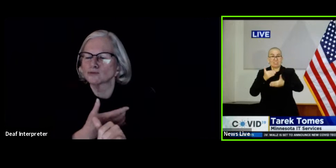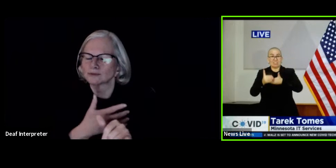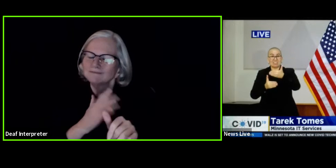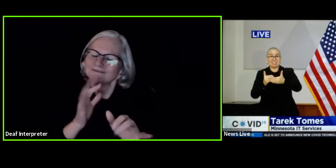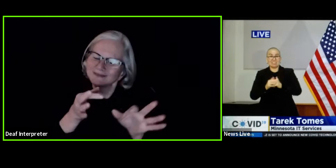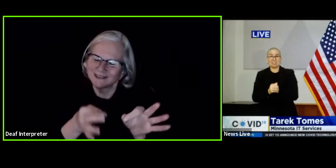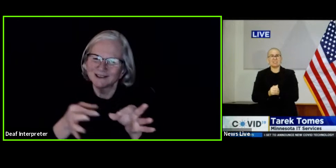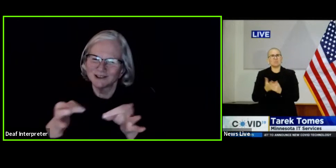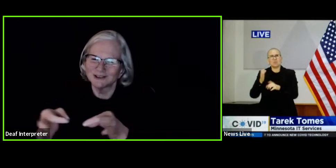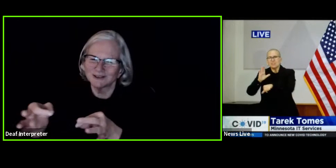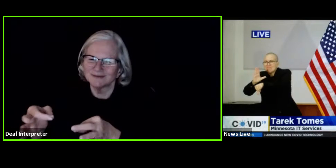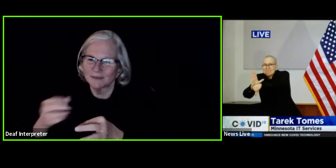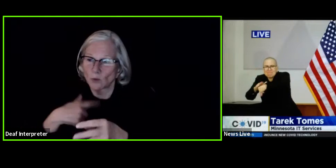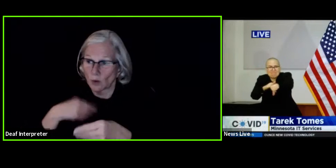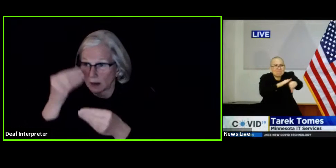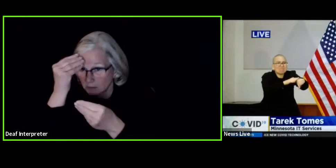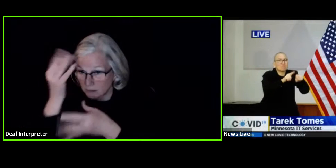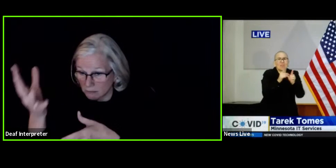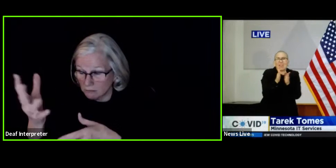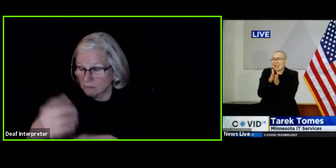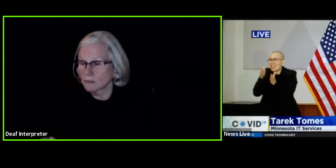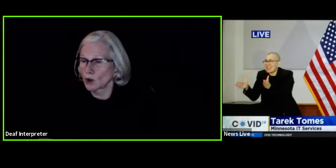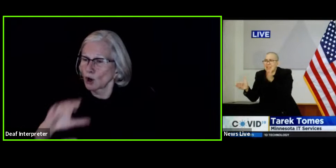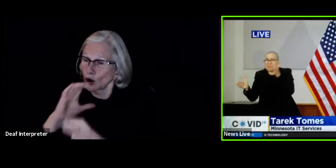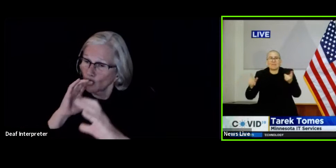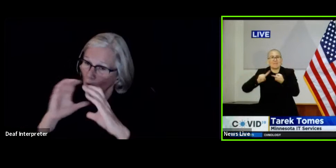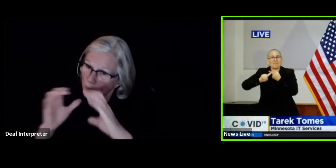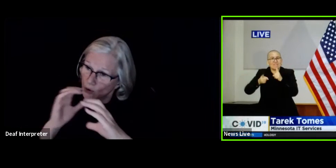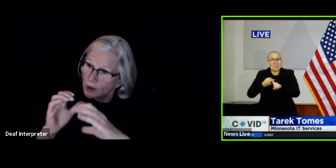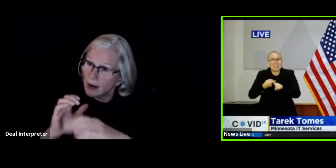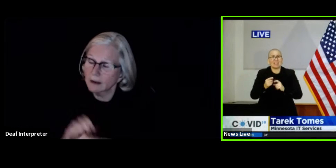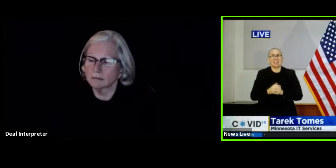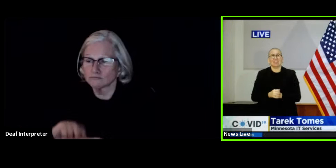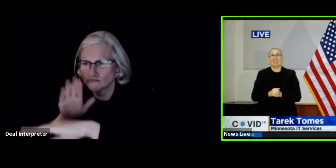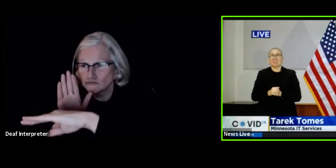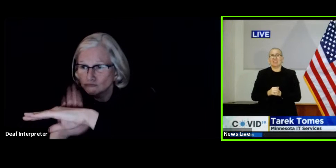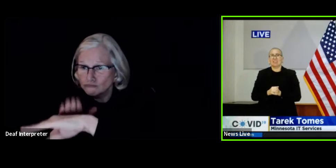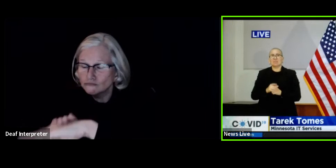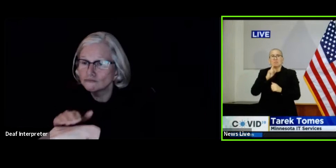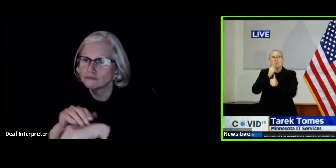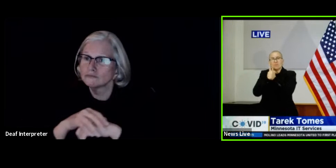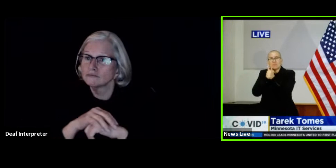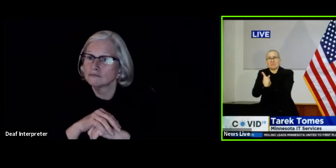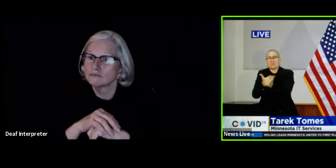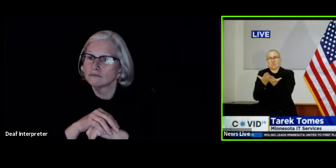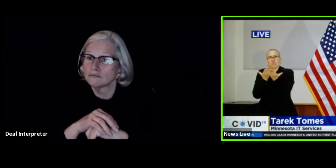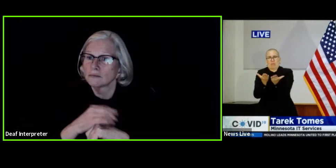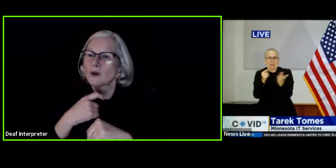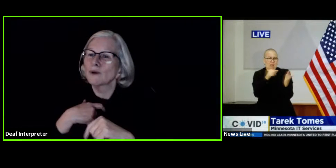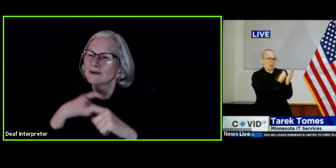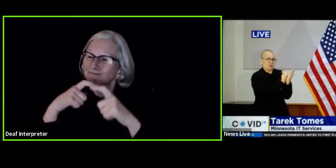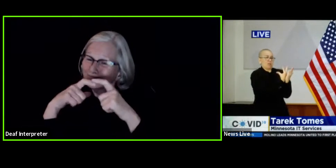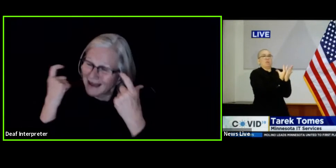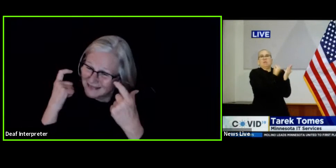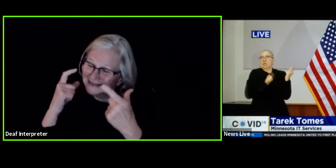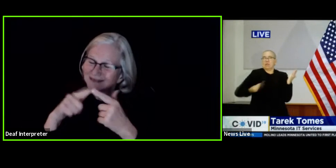AND THEN OUR WILLINGNESS TO FOLLOW THE RECOMMENDATIONS, AND TAKE THE NECESSARY SAFETY PRECAUTIONS